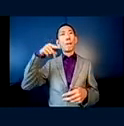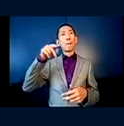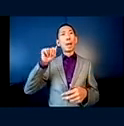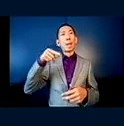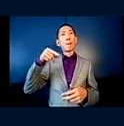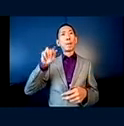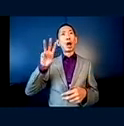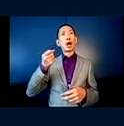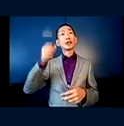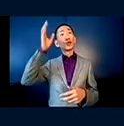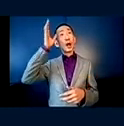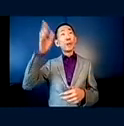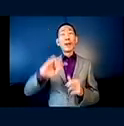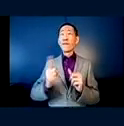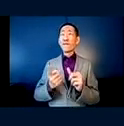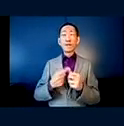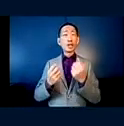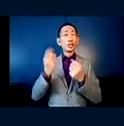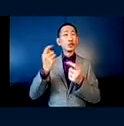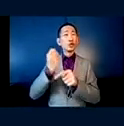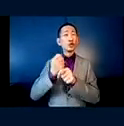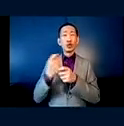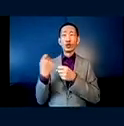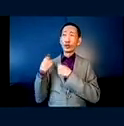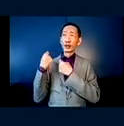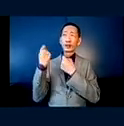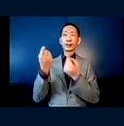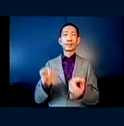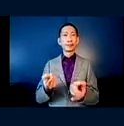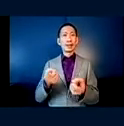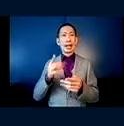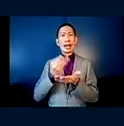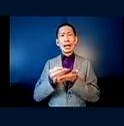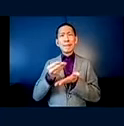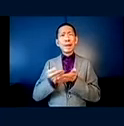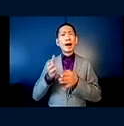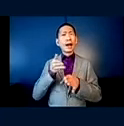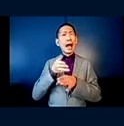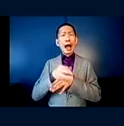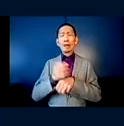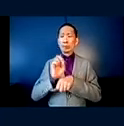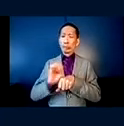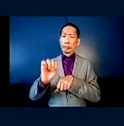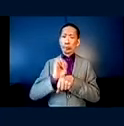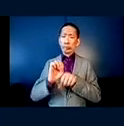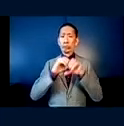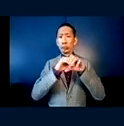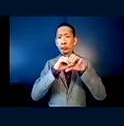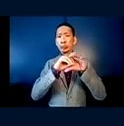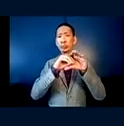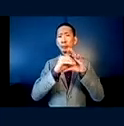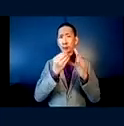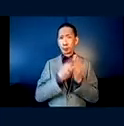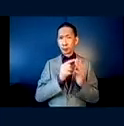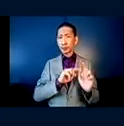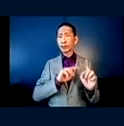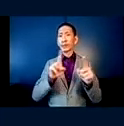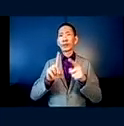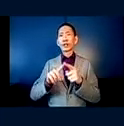THIS WAS GRANDPA'S FIRST TRUCK, PAPAW'S FIRST VEHICLE EVER. HE BOUGHT THAT ON THE BASIS OF HIS HARD-EARNED MONEY WHERE HE